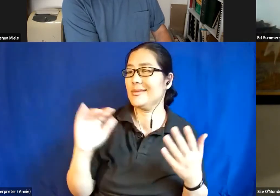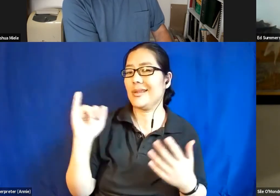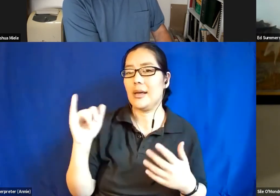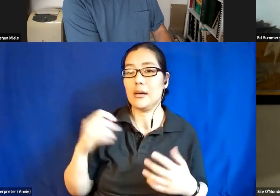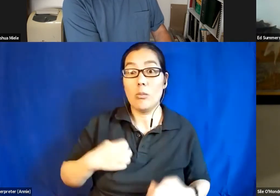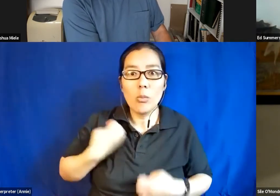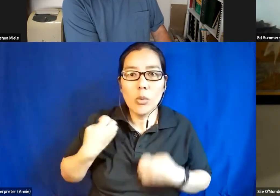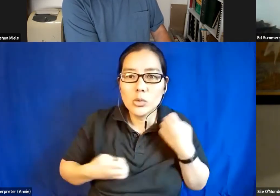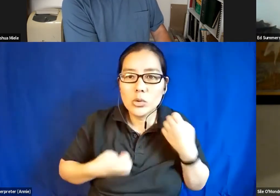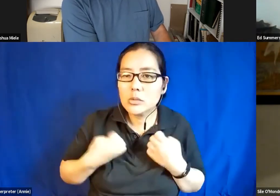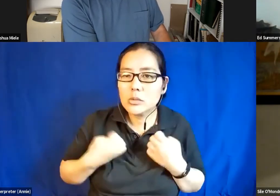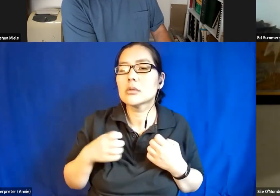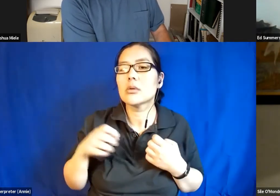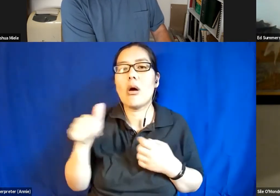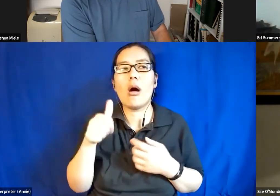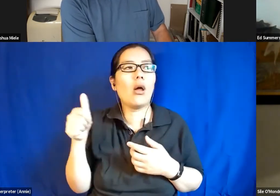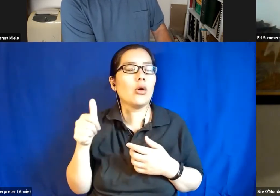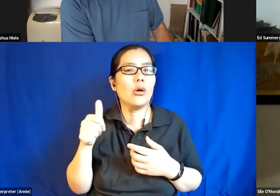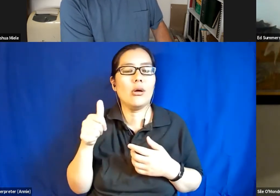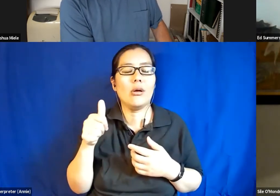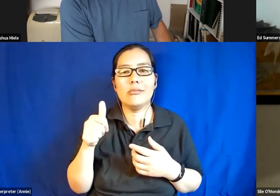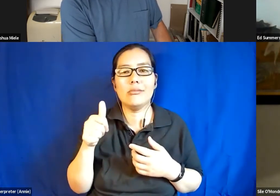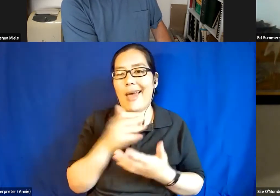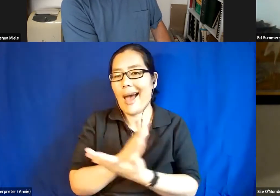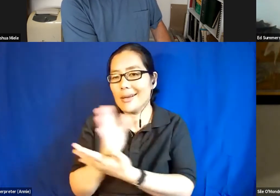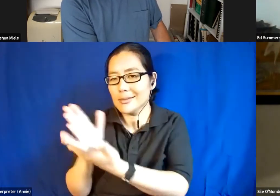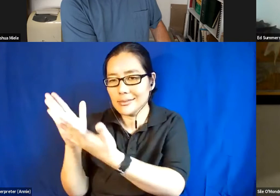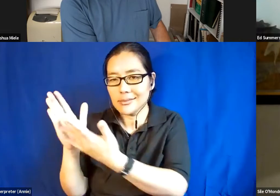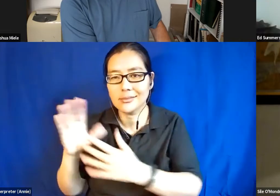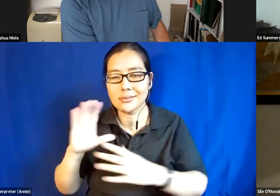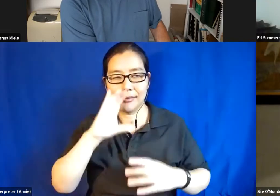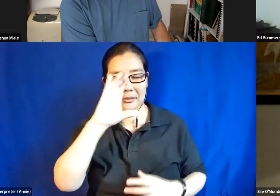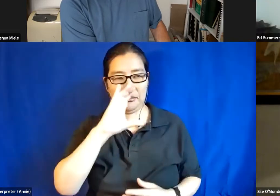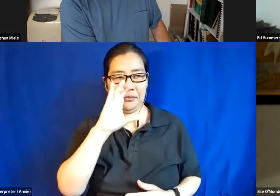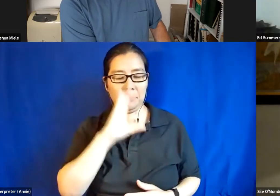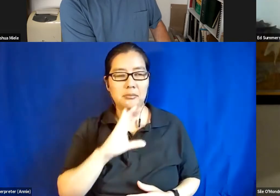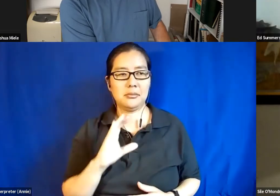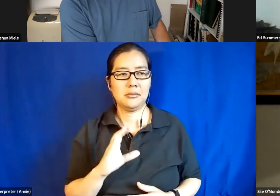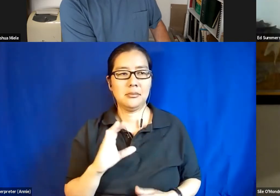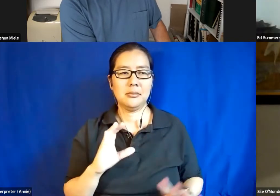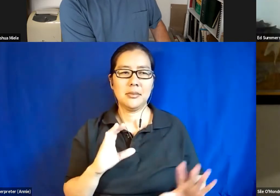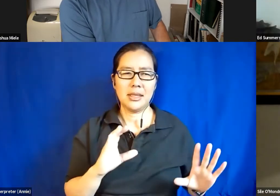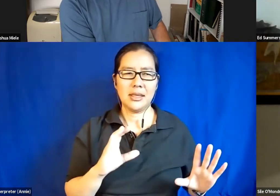parts of comics, it's easy to think that we have to rely totally on tactiles. We also have